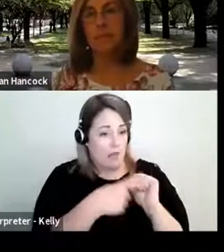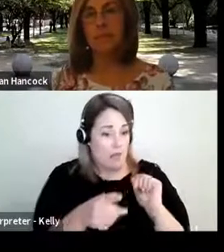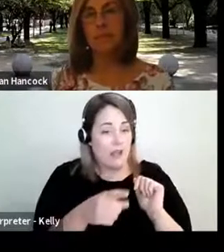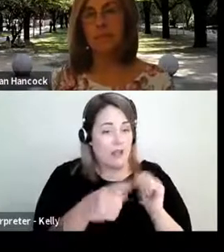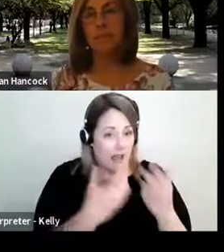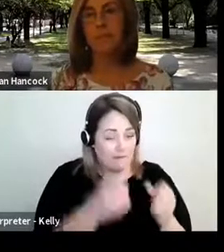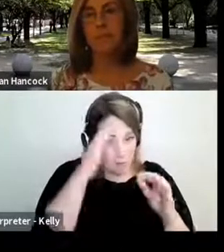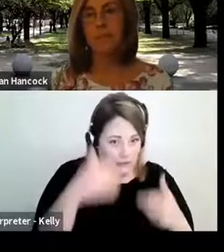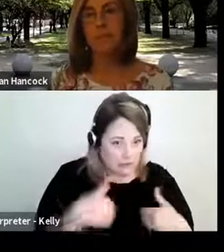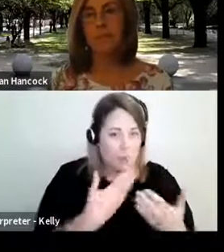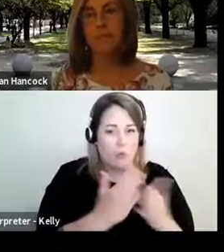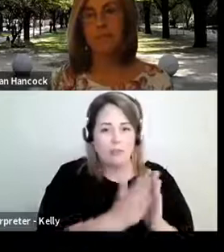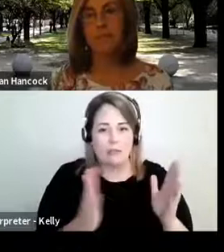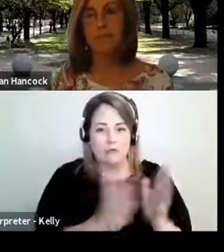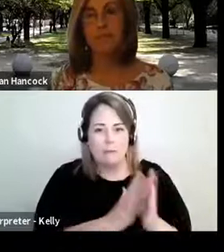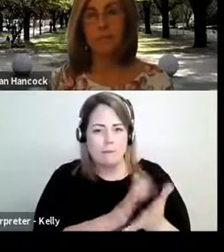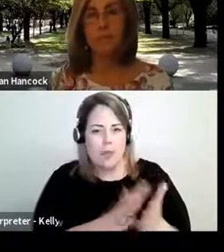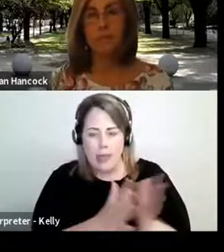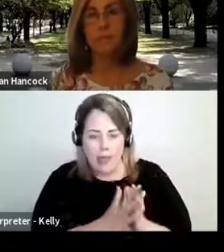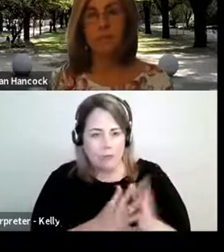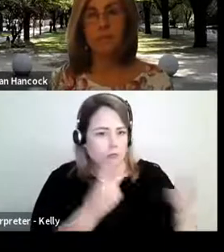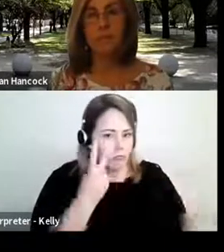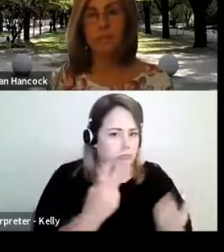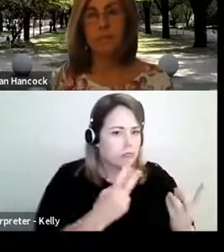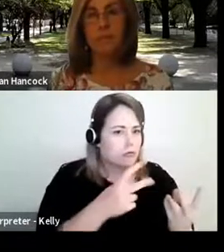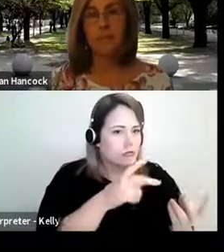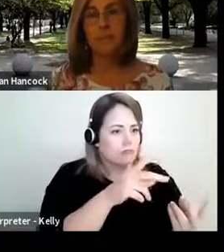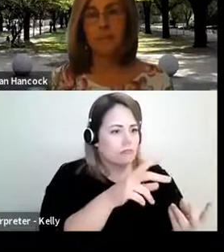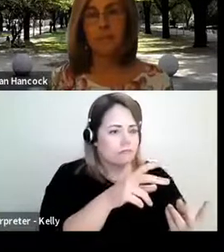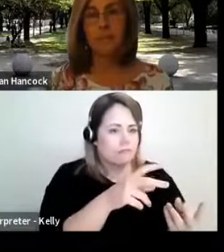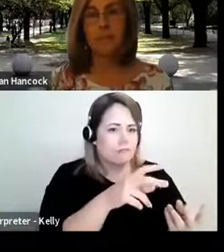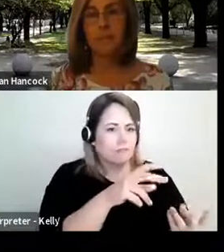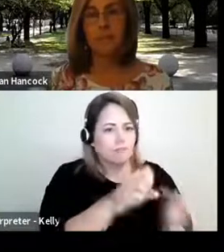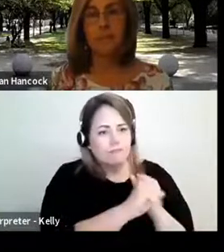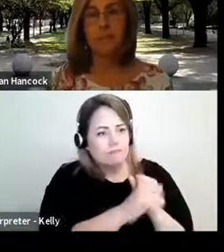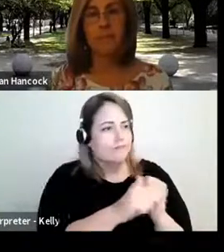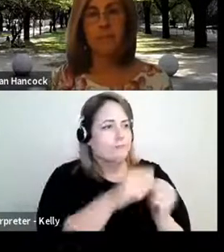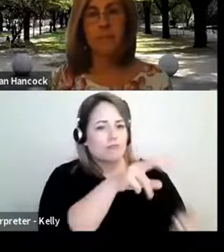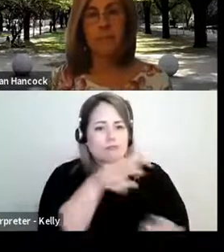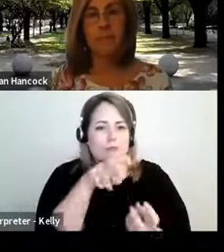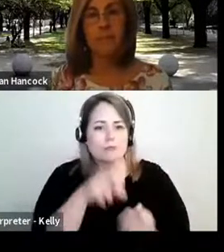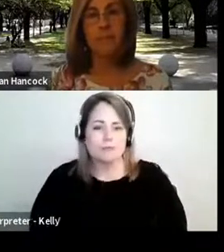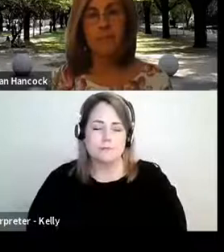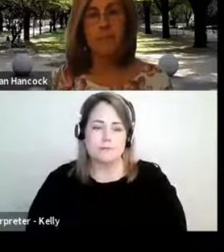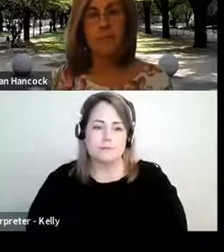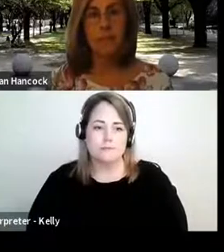the spectrum? So how do you go about recruiting? CHARLOTTE: So we - because we operate on a – more